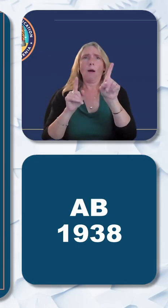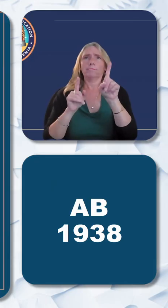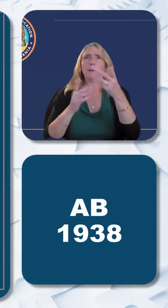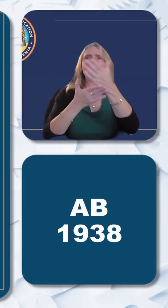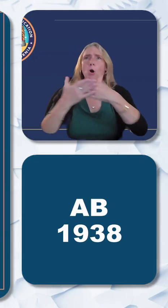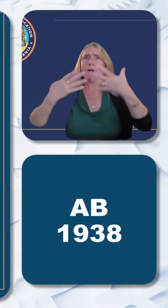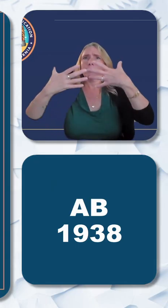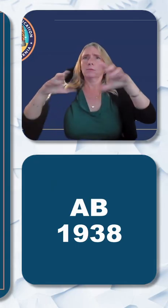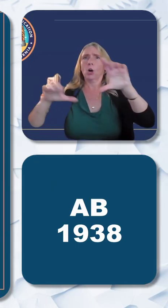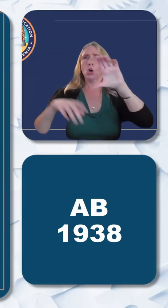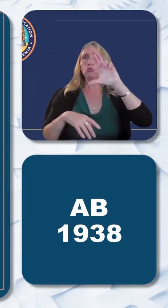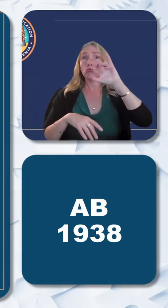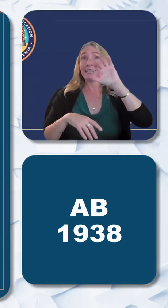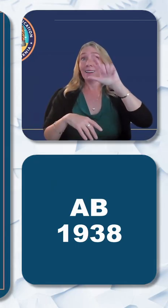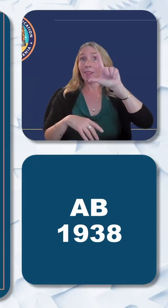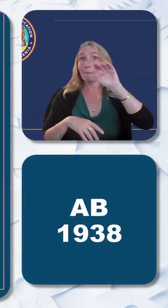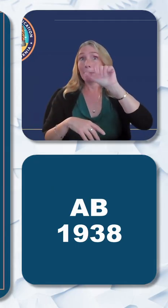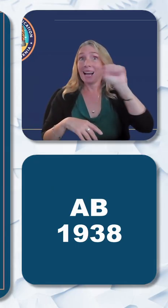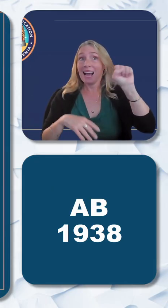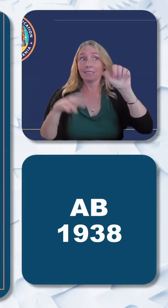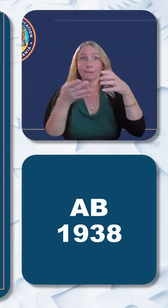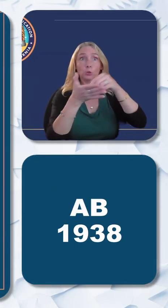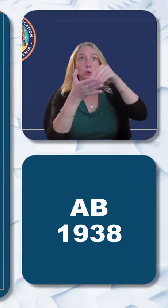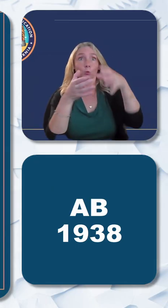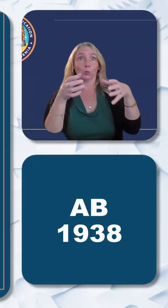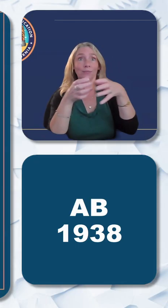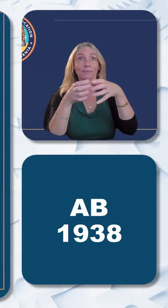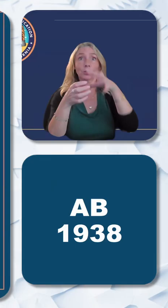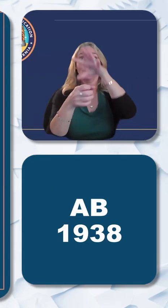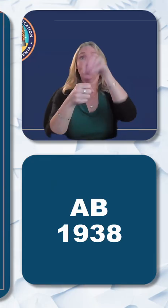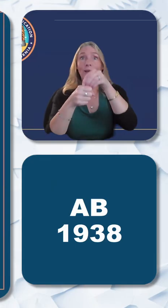Do they have an interpreter placed with them for the entire day, or are they placed in a